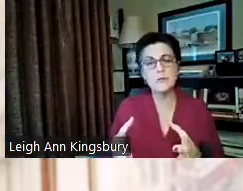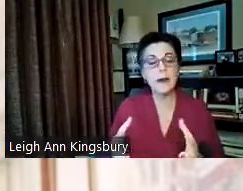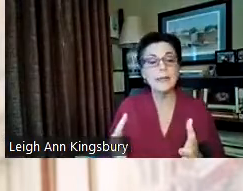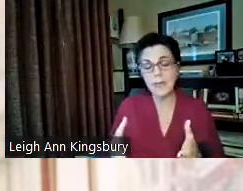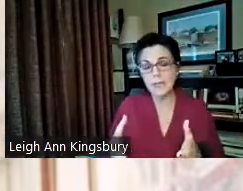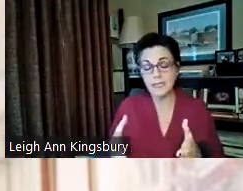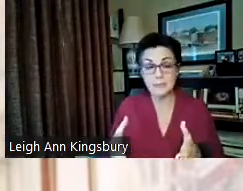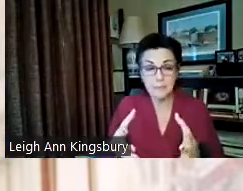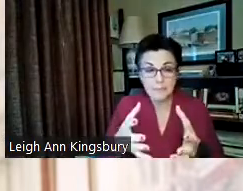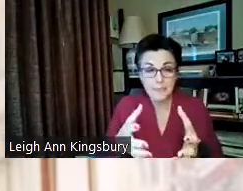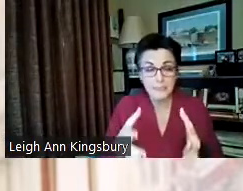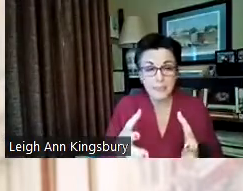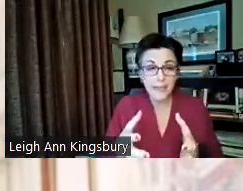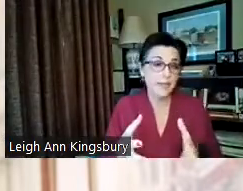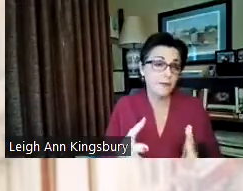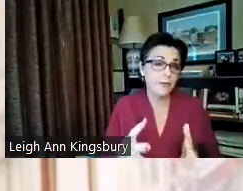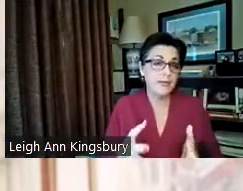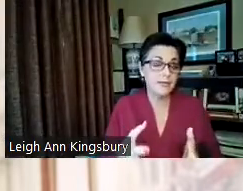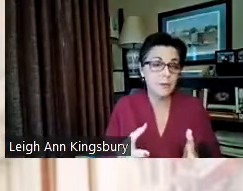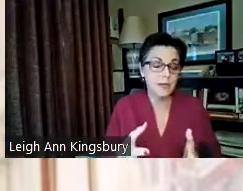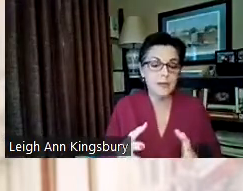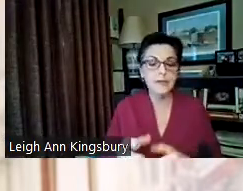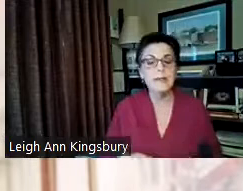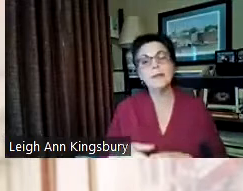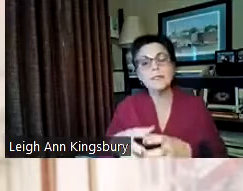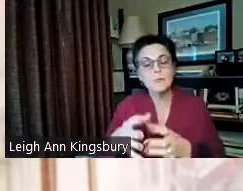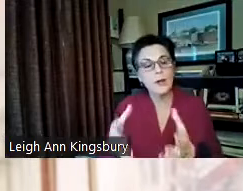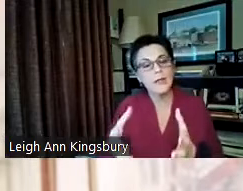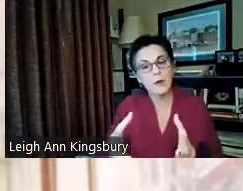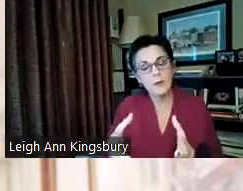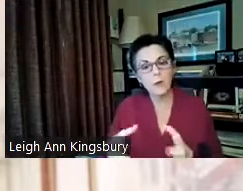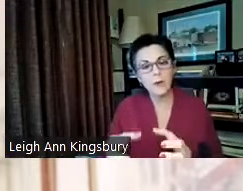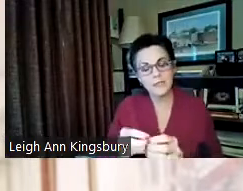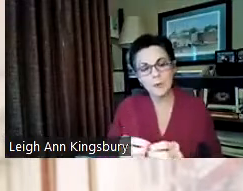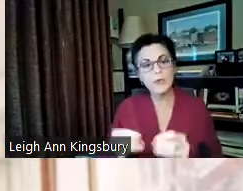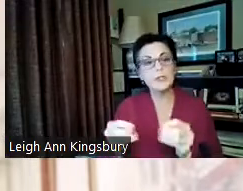might make? Best as I can, if you can't tell me based on what I know about what is important